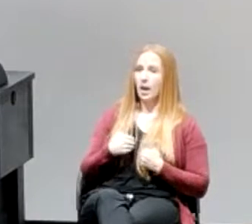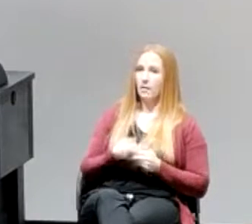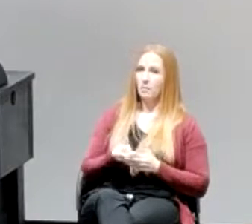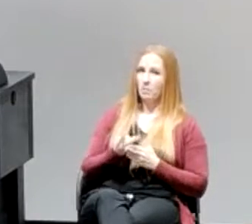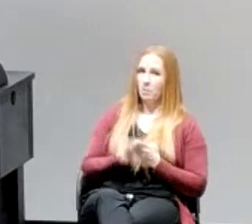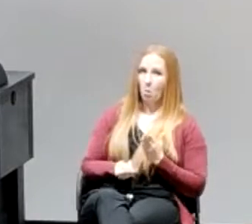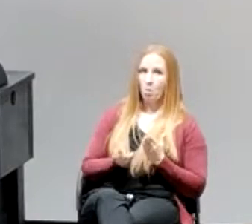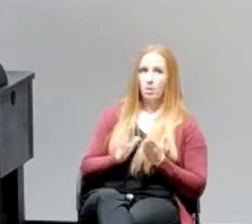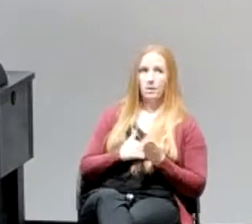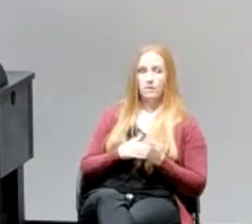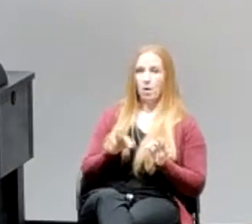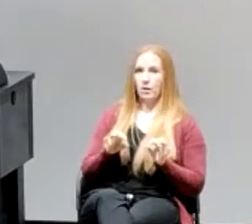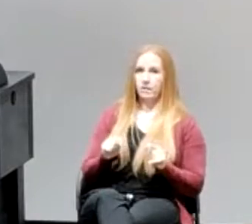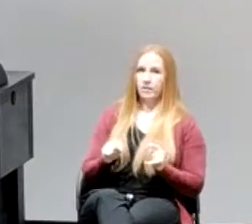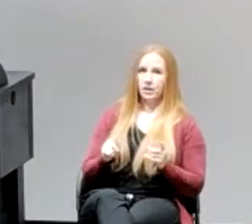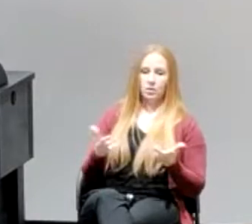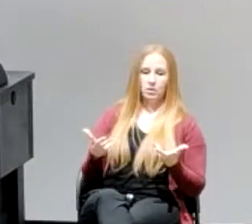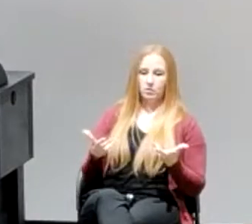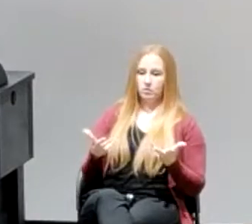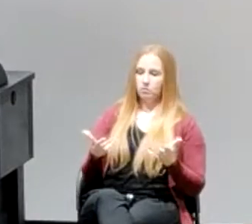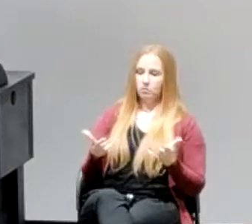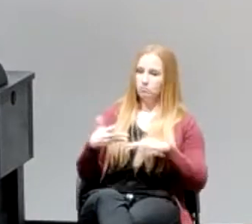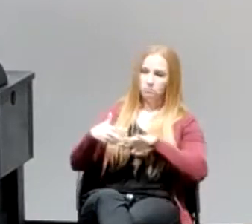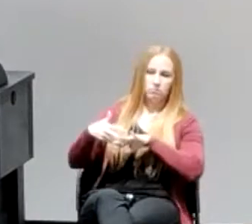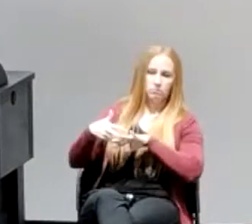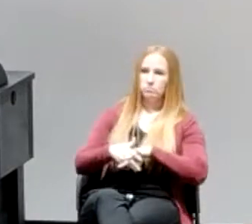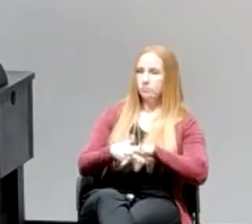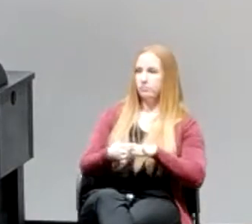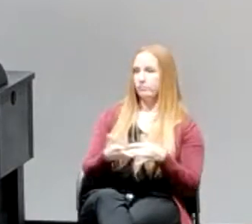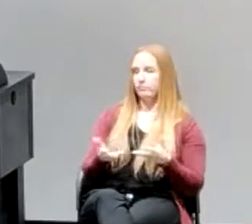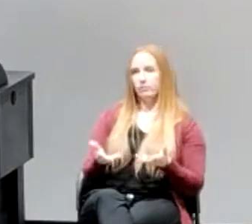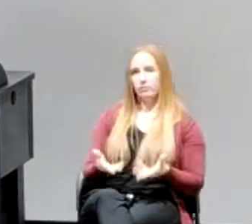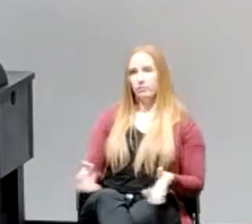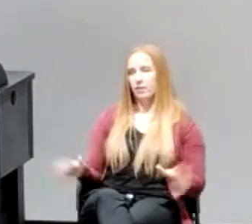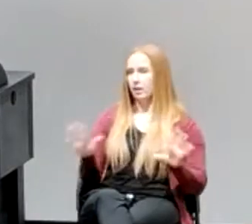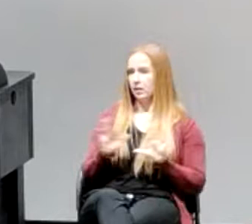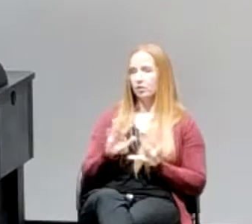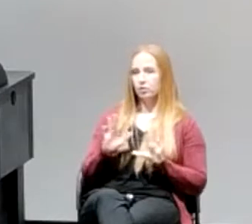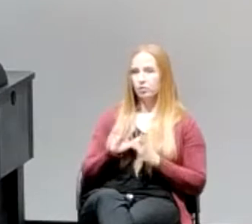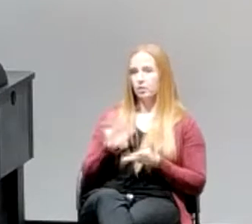because it's not just a thing to think about anymore.